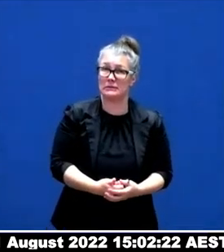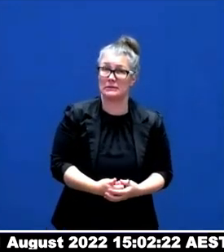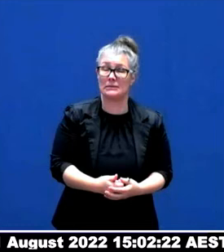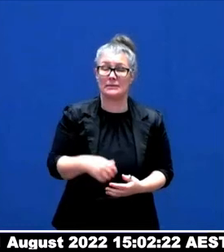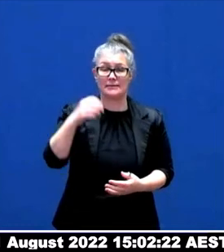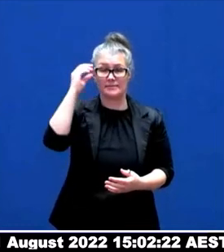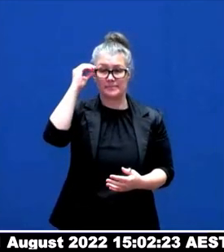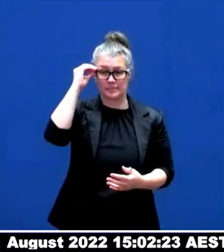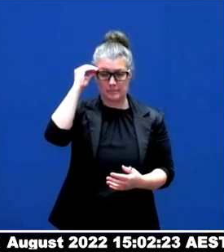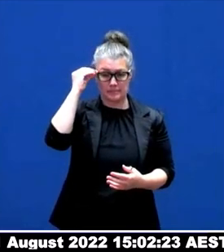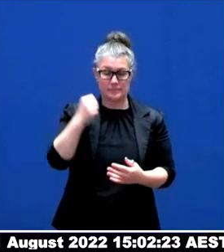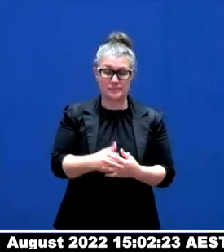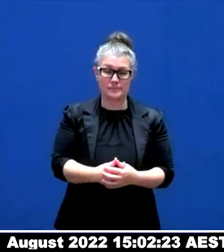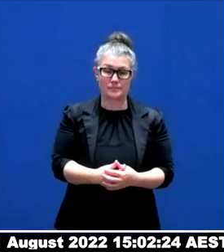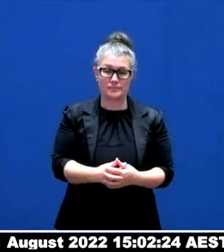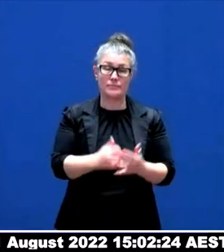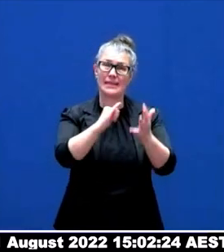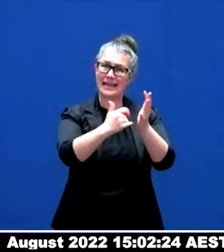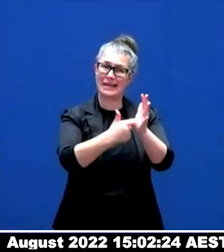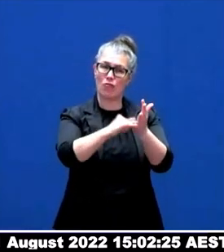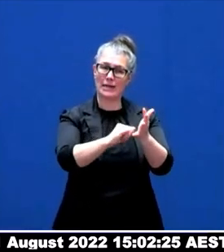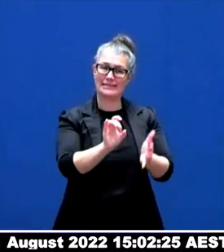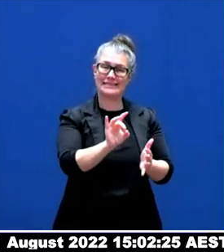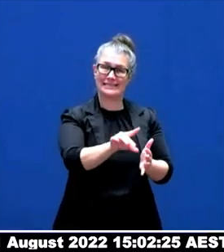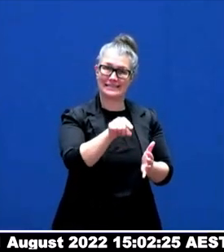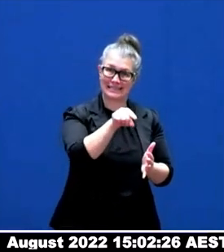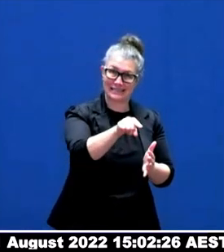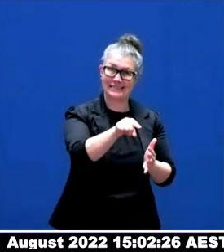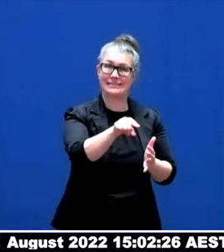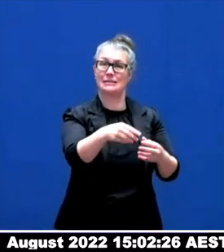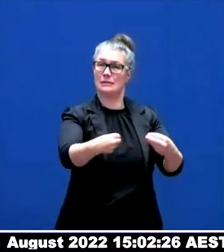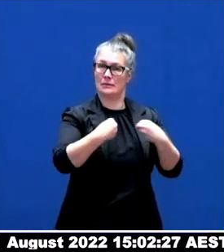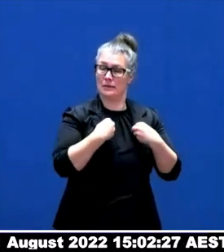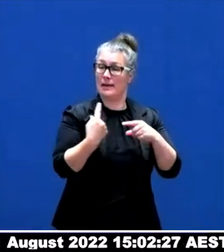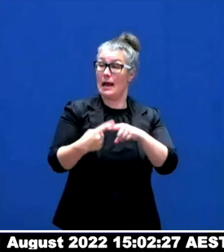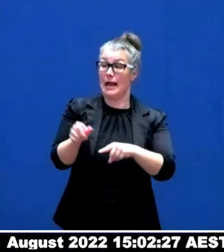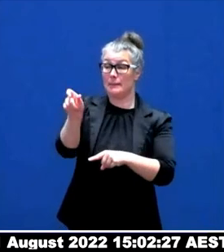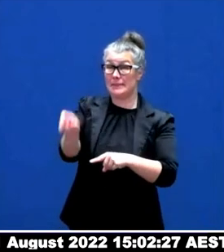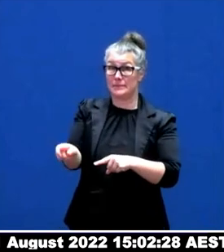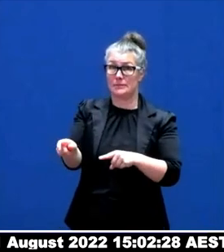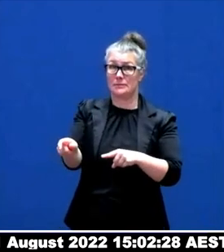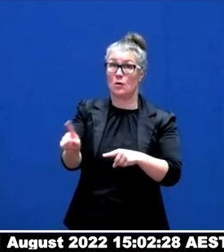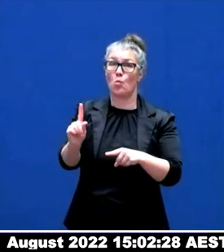The agreement between the SRS proprietor and the participant is between those two parties.